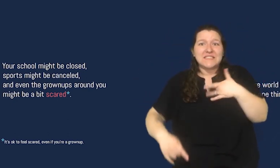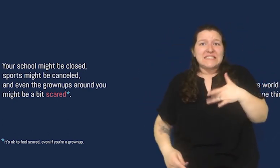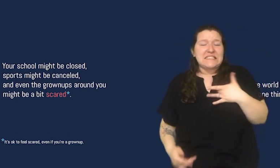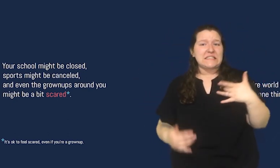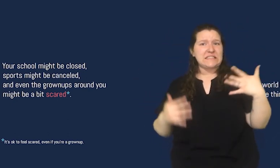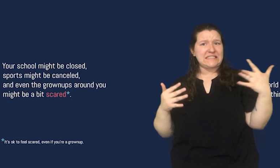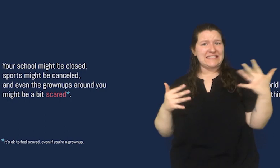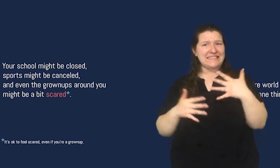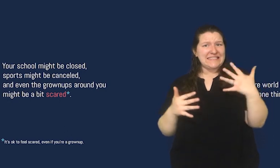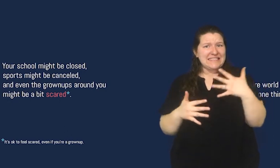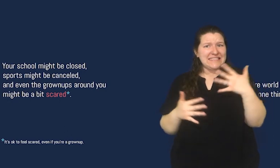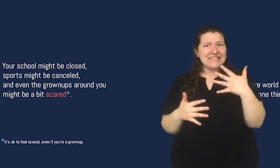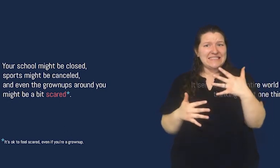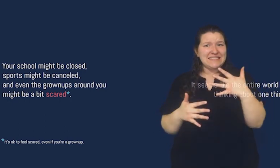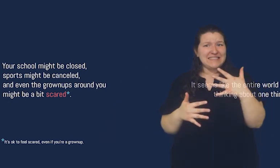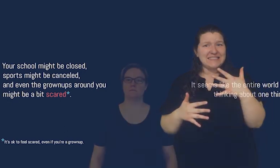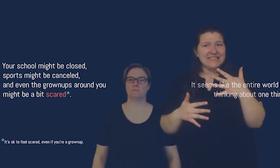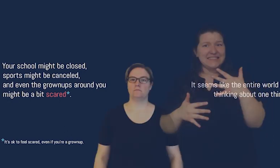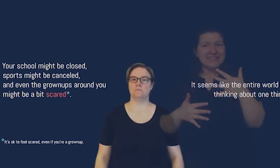might be a bit scared.